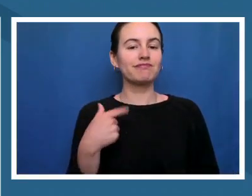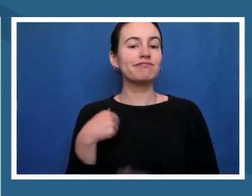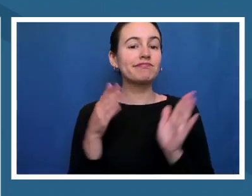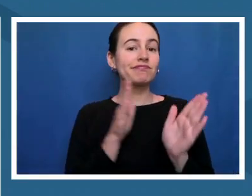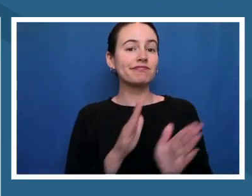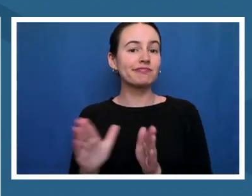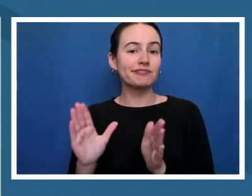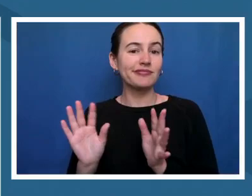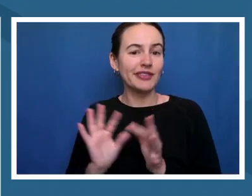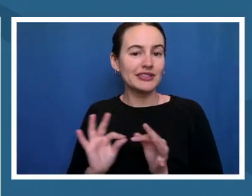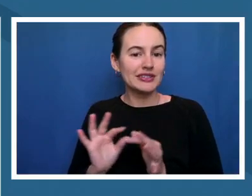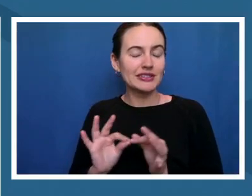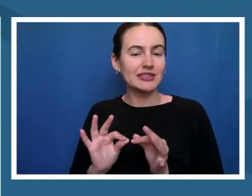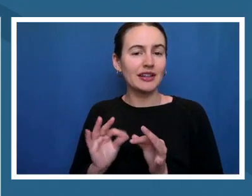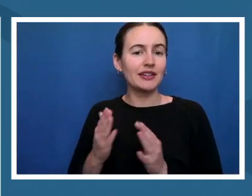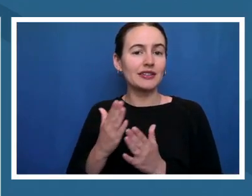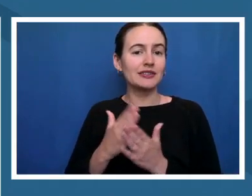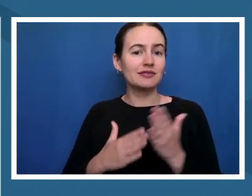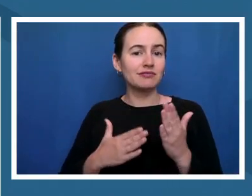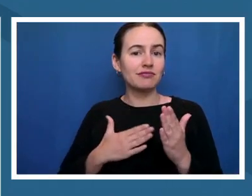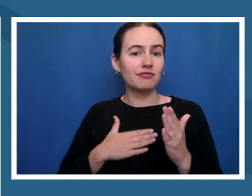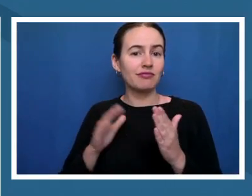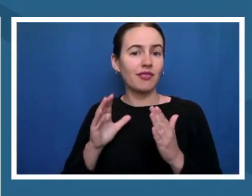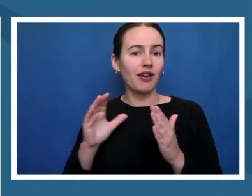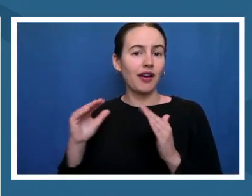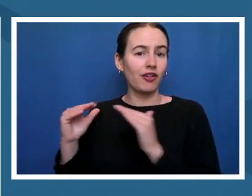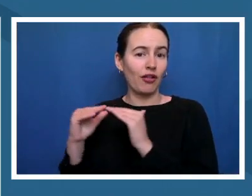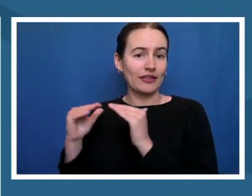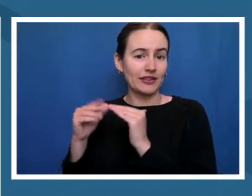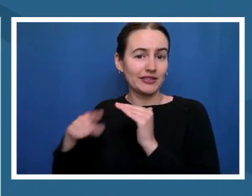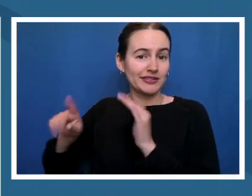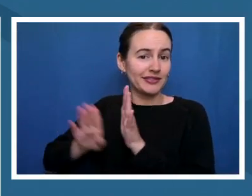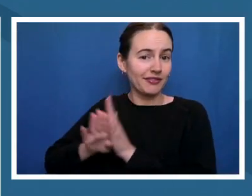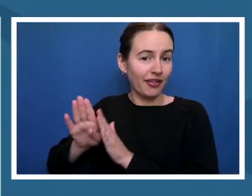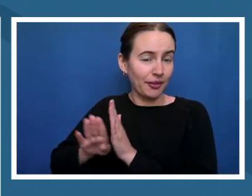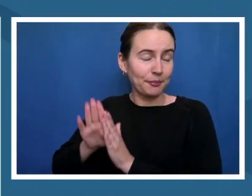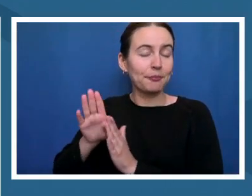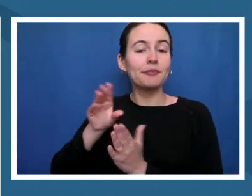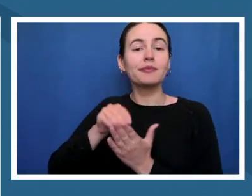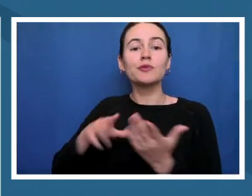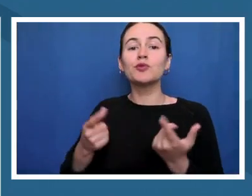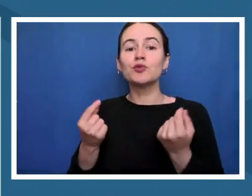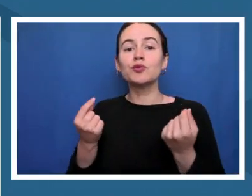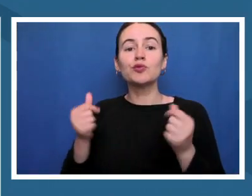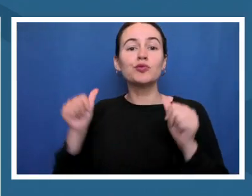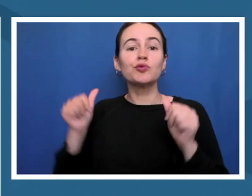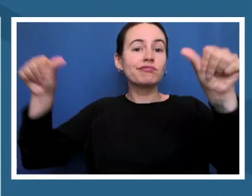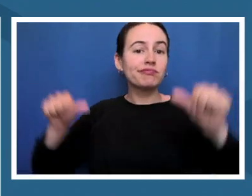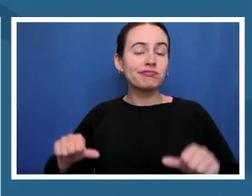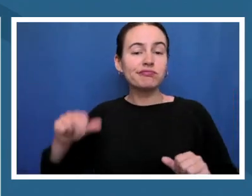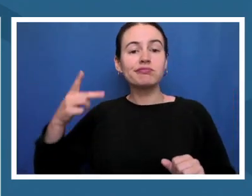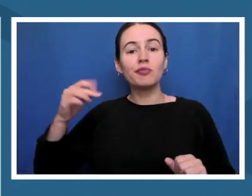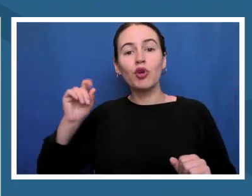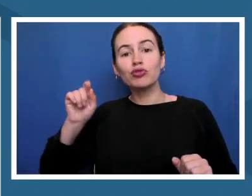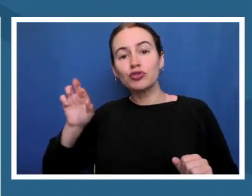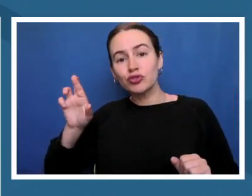colleagues develop this and they have their students do posters